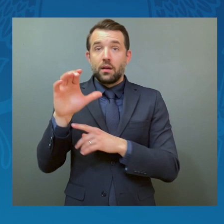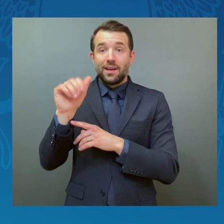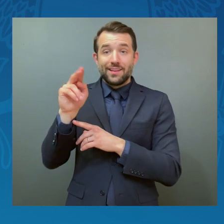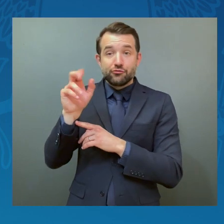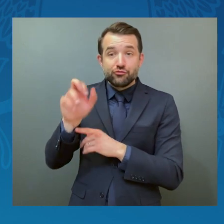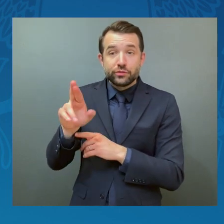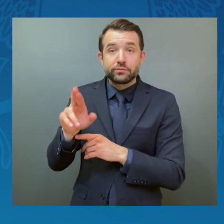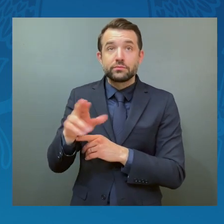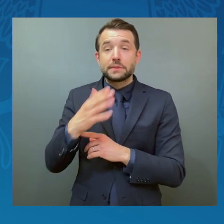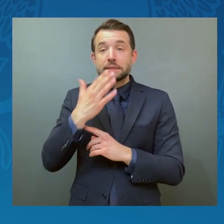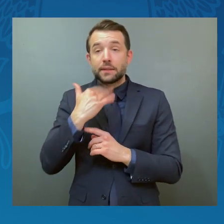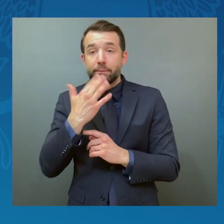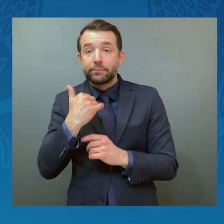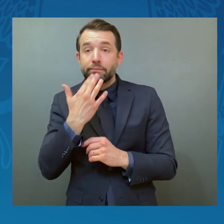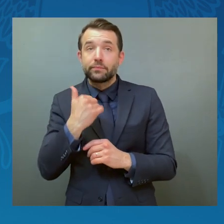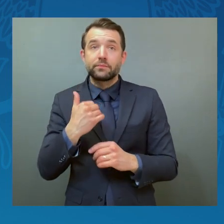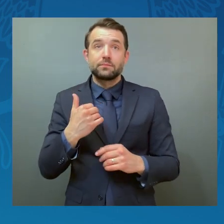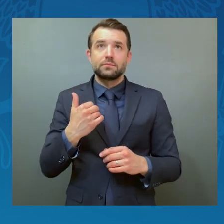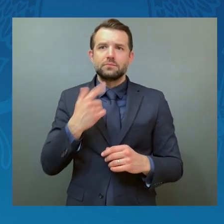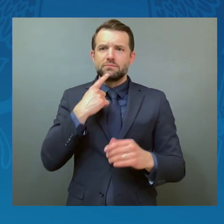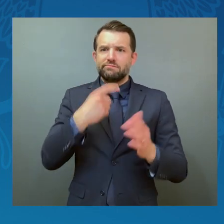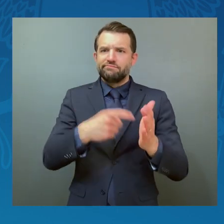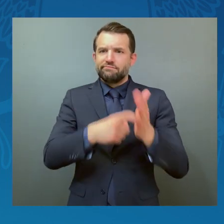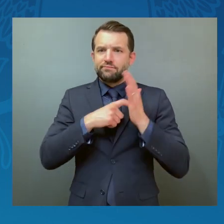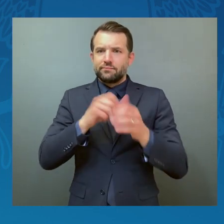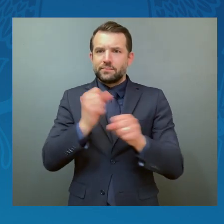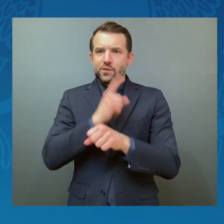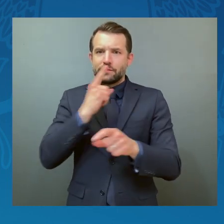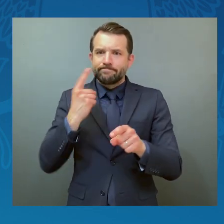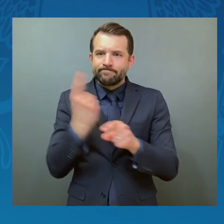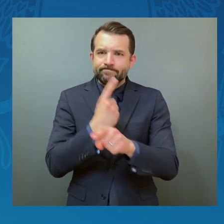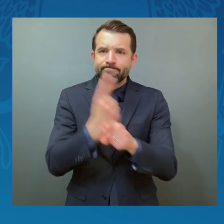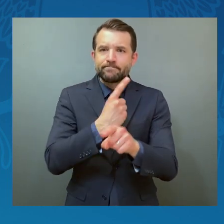that requires regular treatment and care, treatment and care